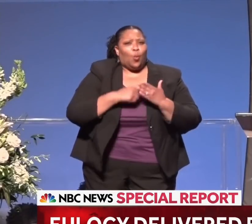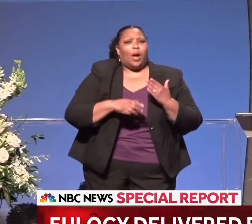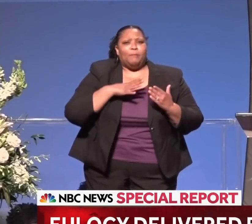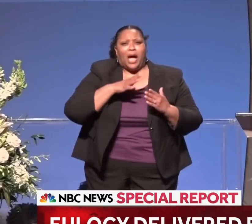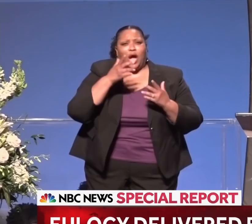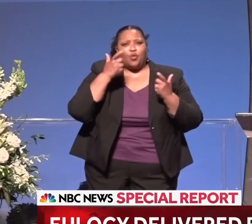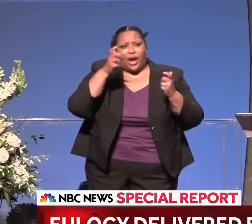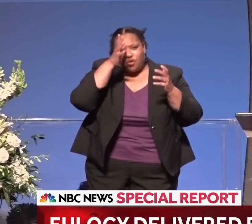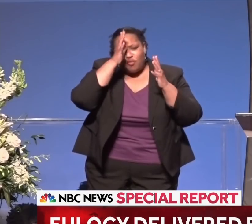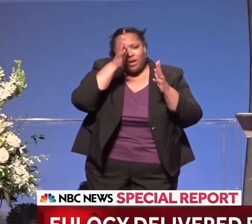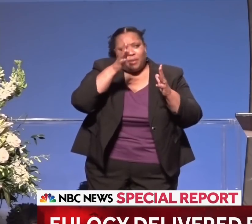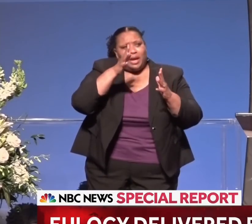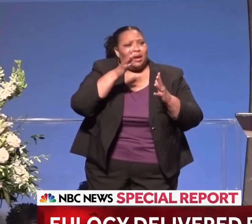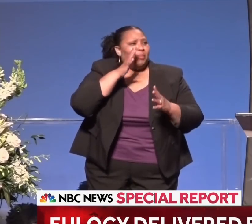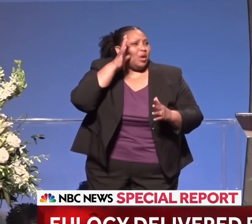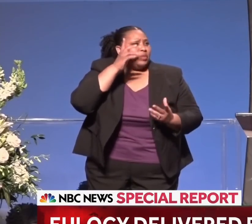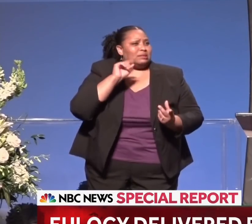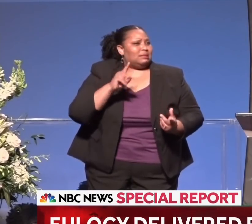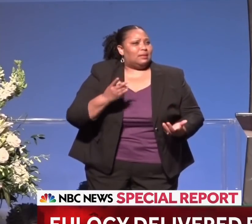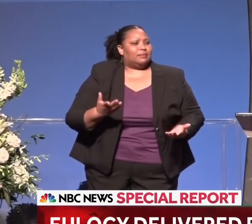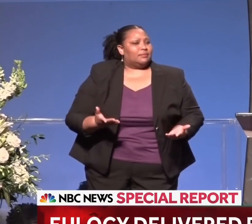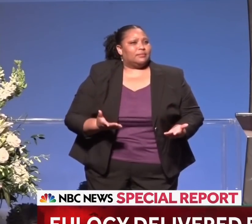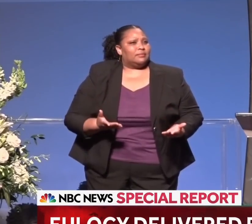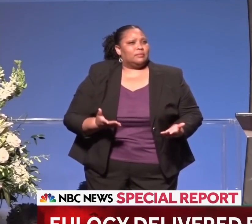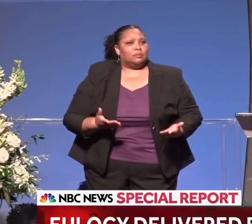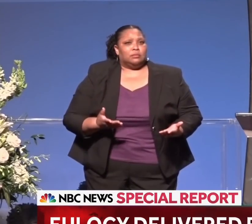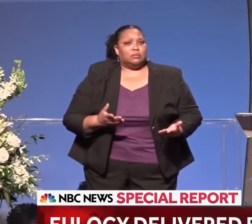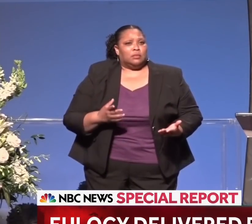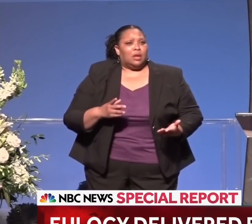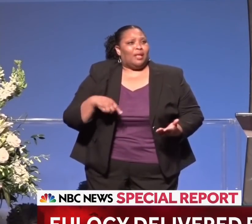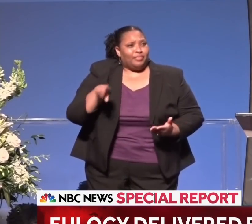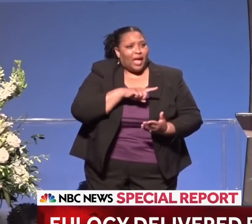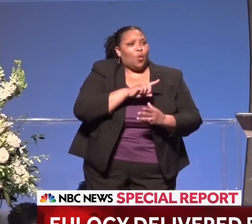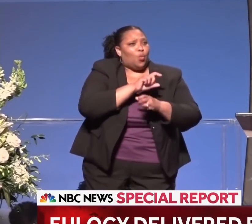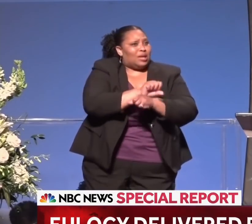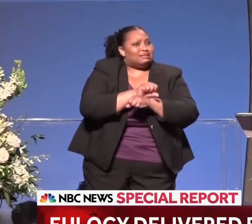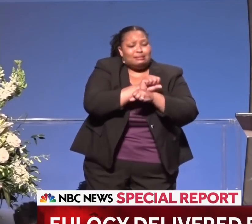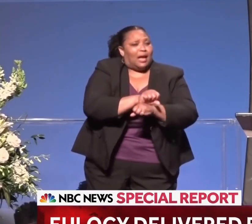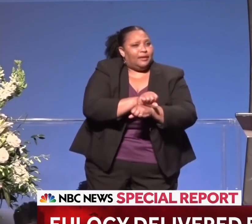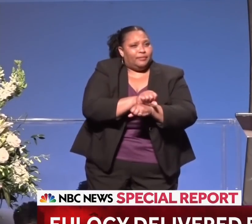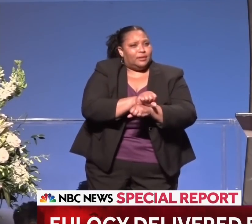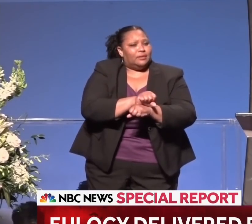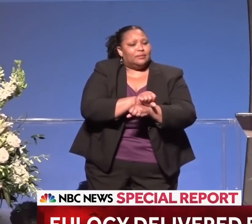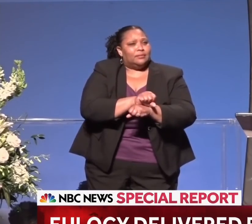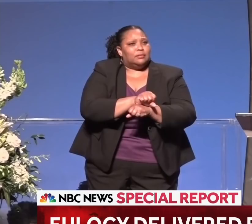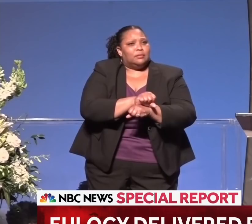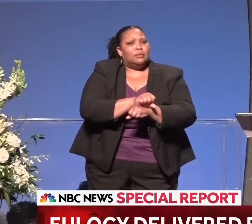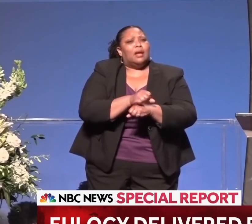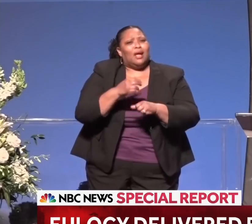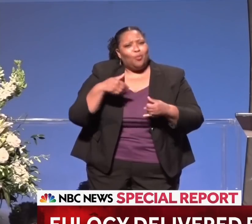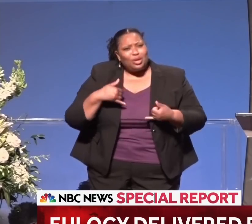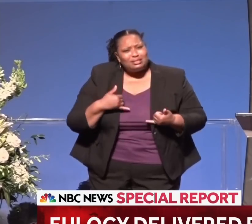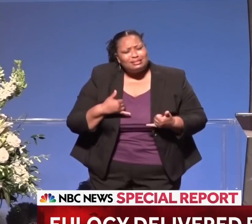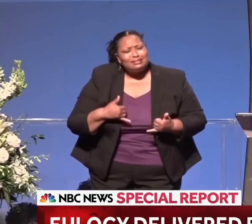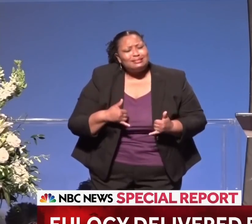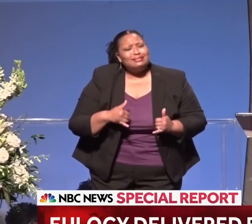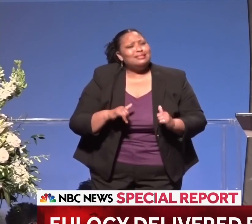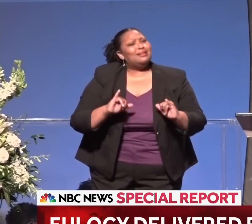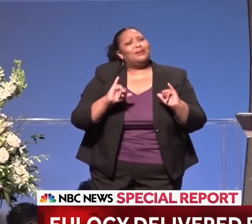HAPPENED TO MY PEOPLE. I CAN’T TALK ABOUT WHAT MY